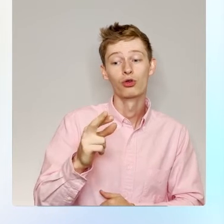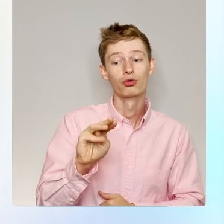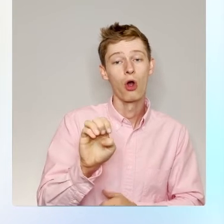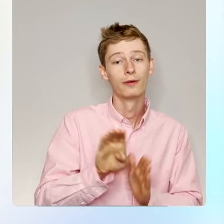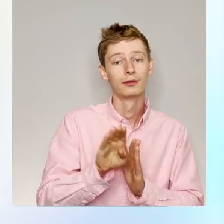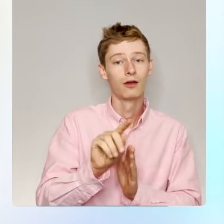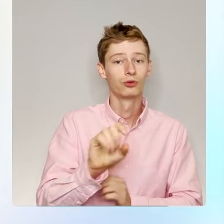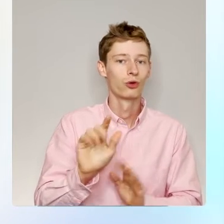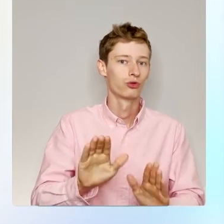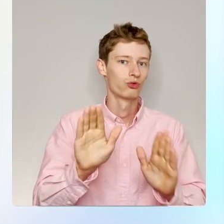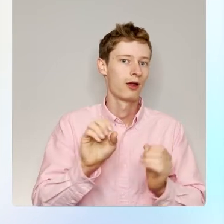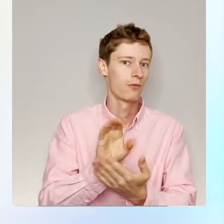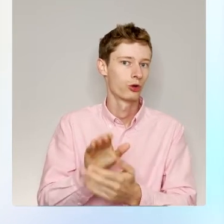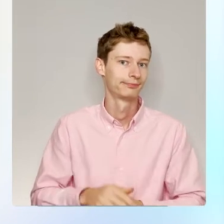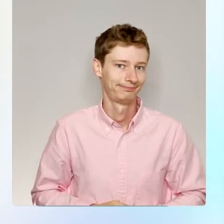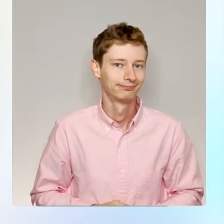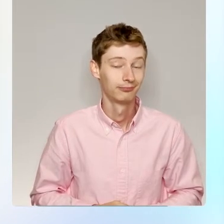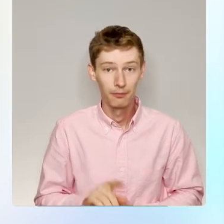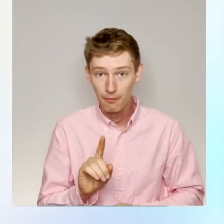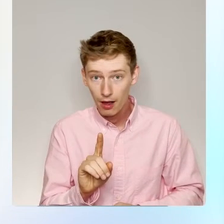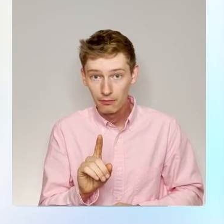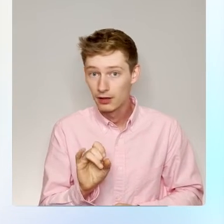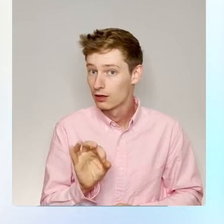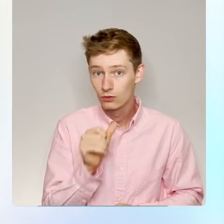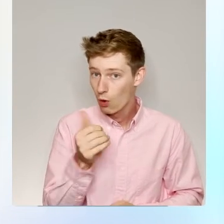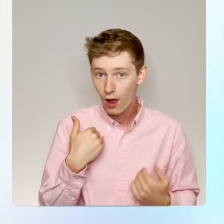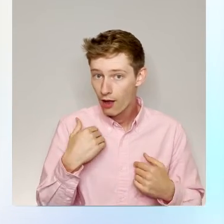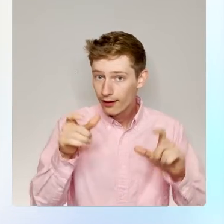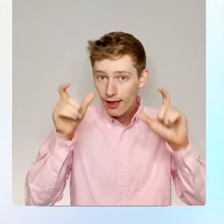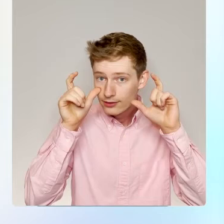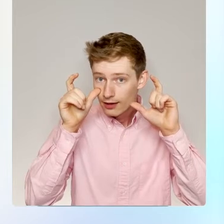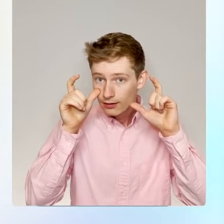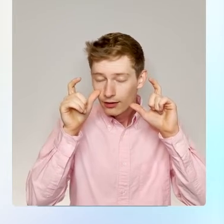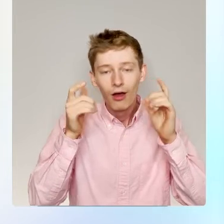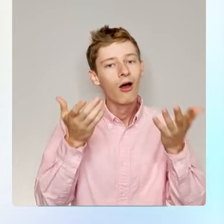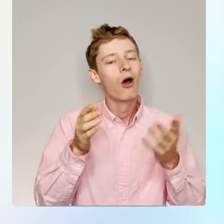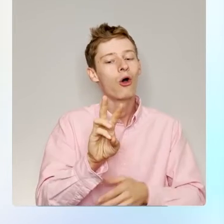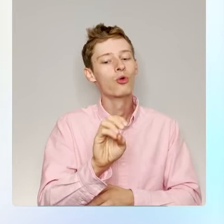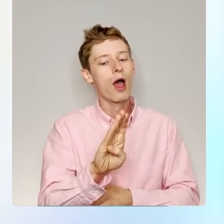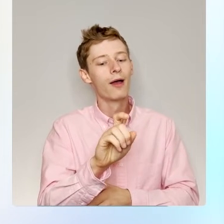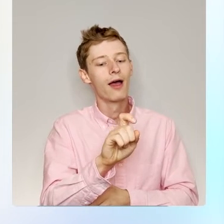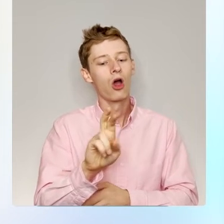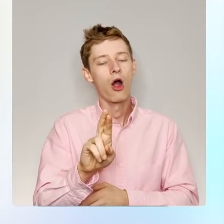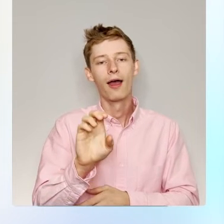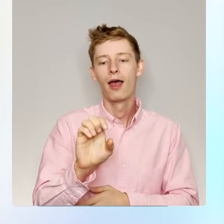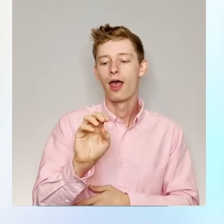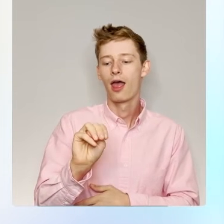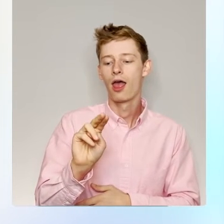as well as their headsets when working on Project Flowerbed. The emulator is great for quick iteration without needing to take a headset on and off,